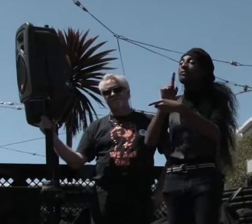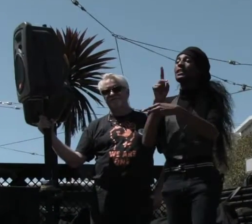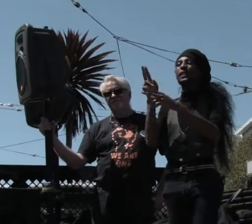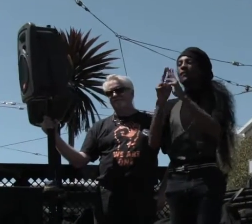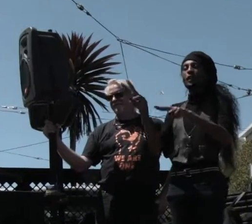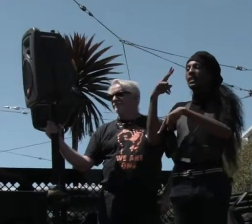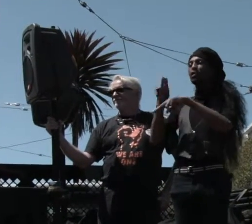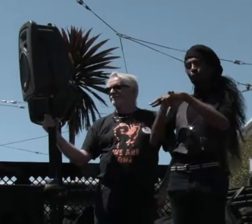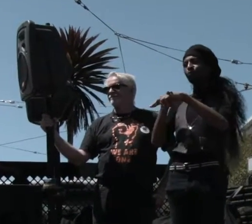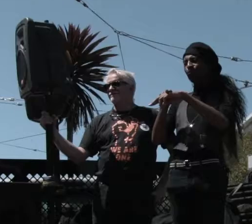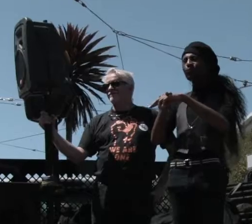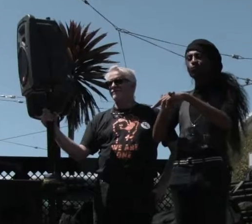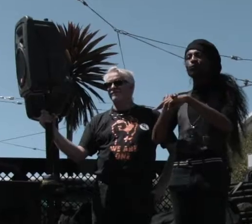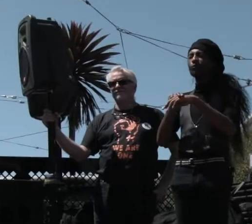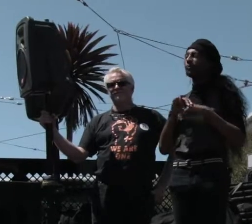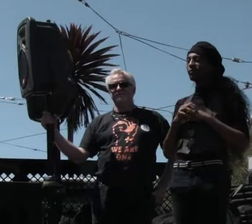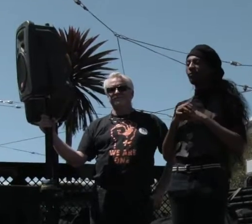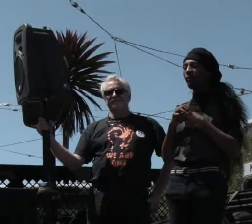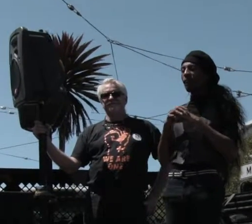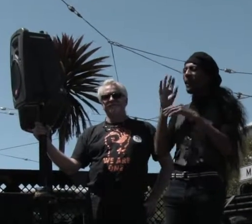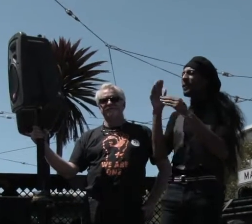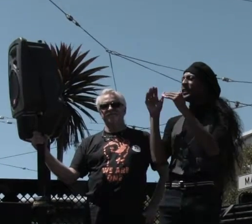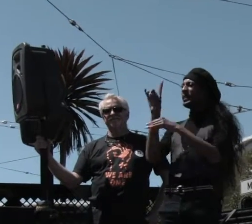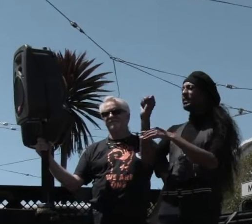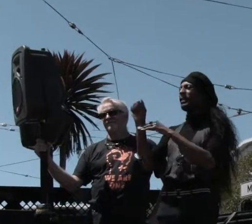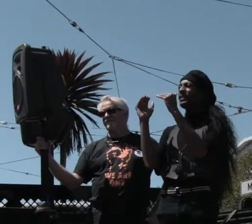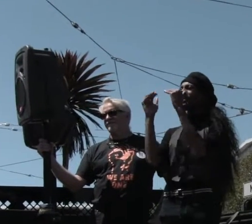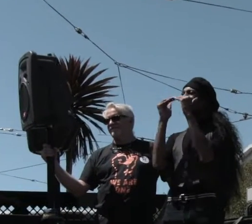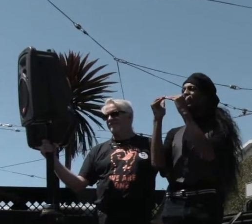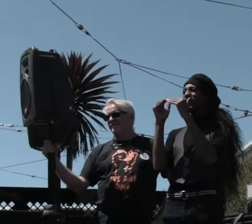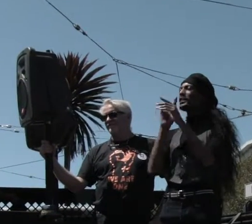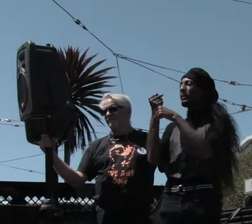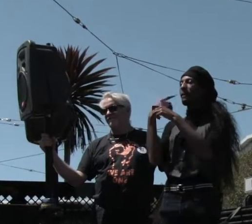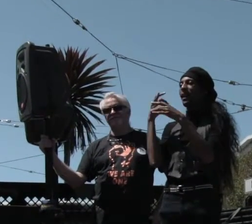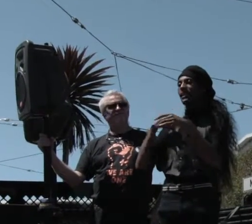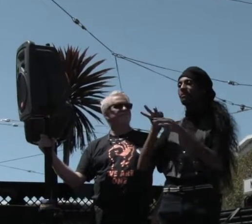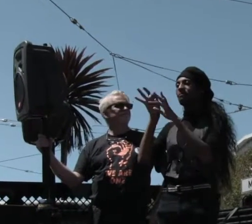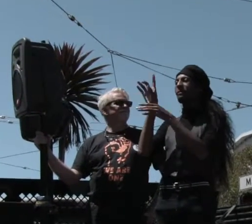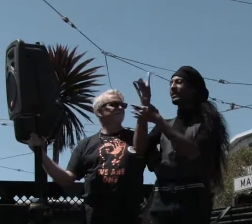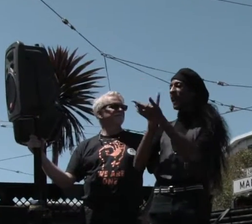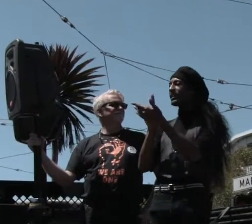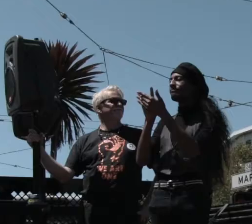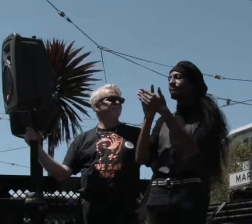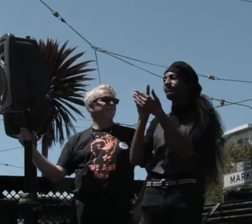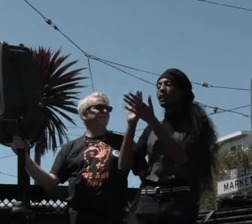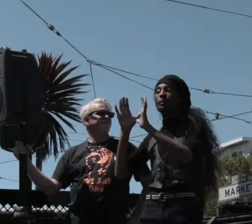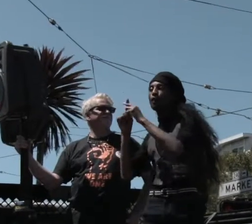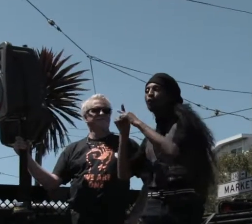Disability justice is interdependent by design. Unlike our president, disability does not